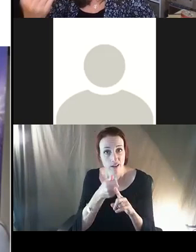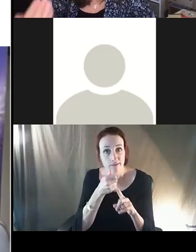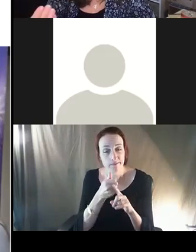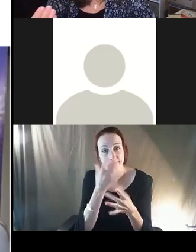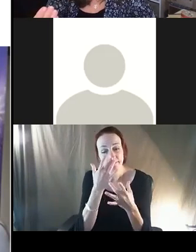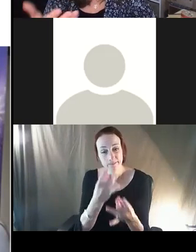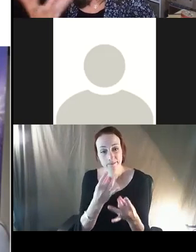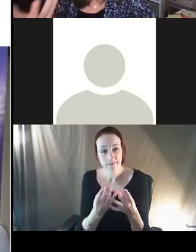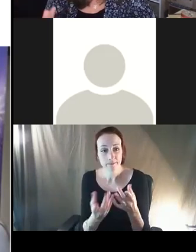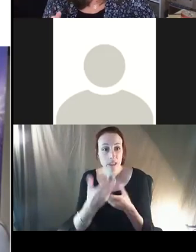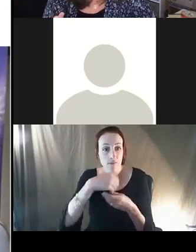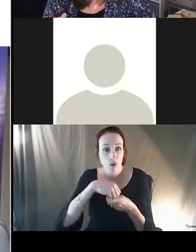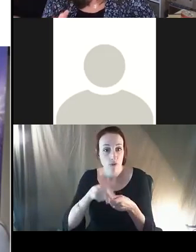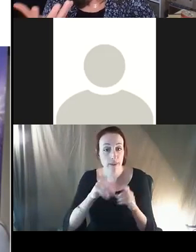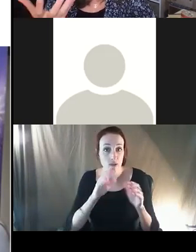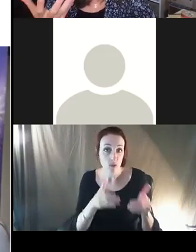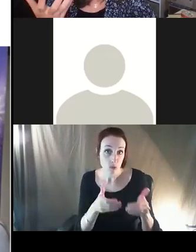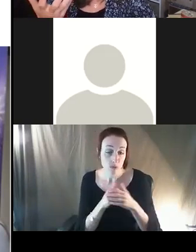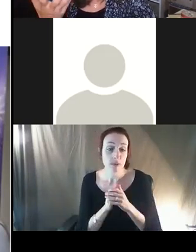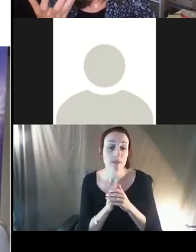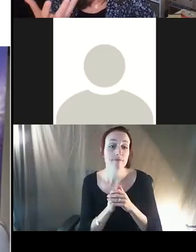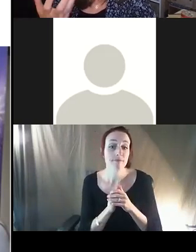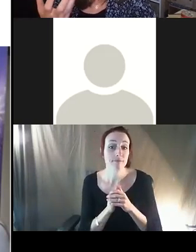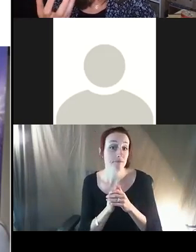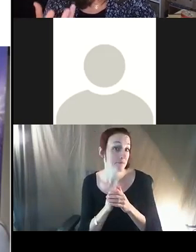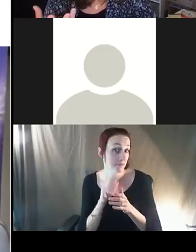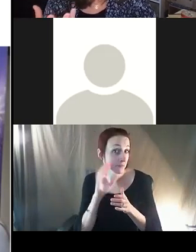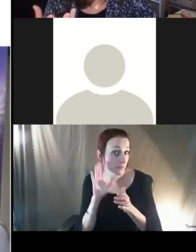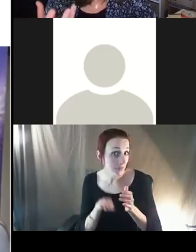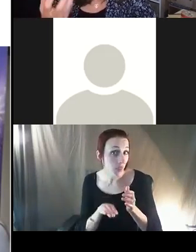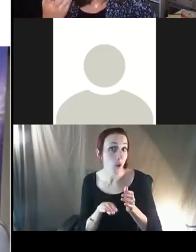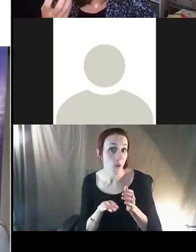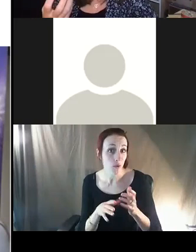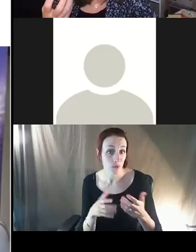involved with this know that this group of people